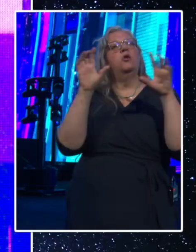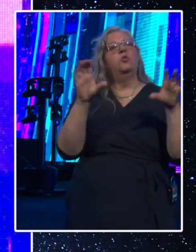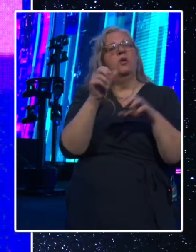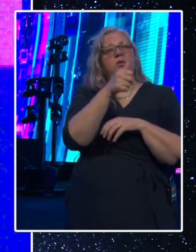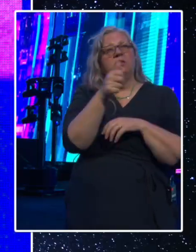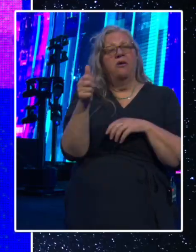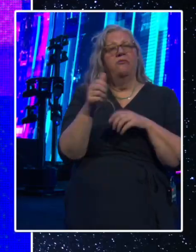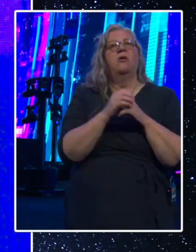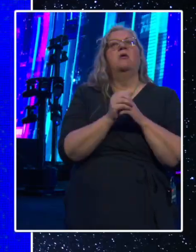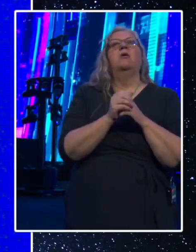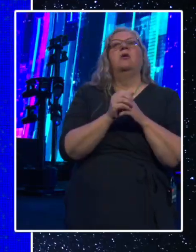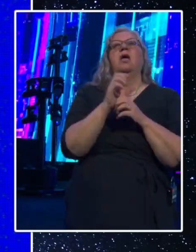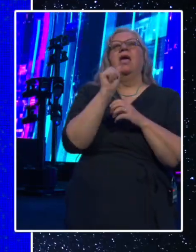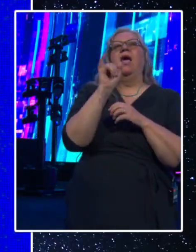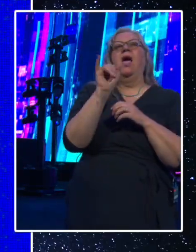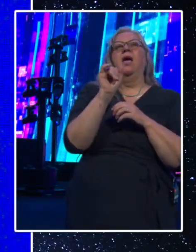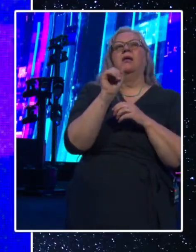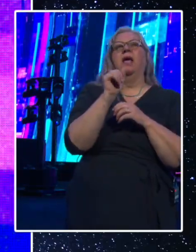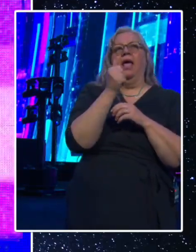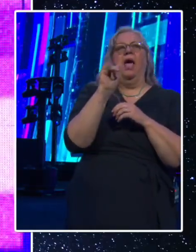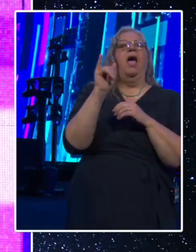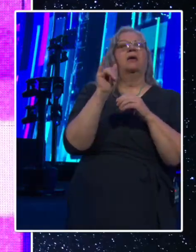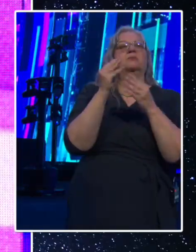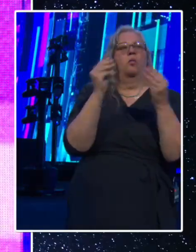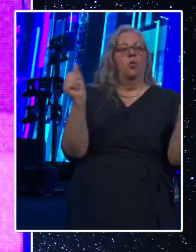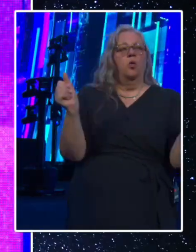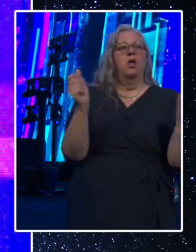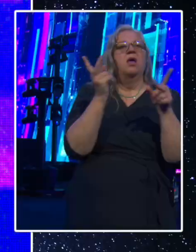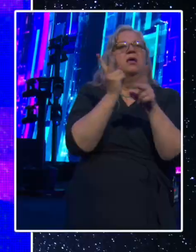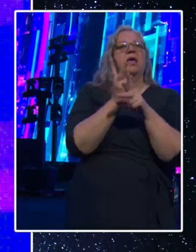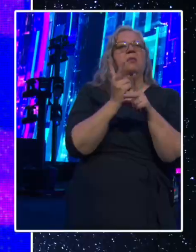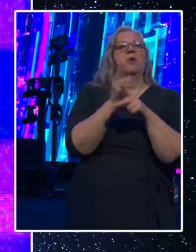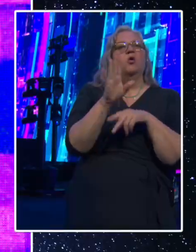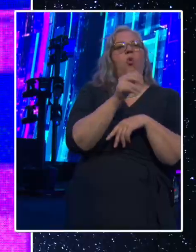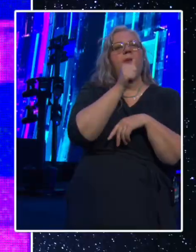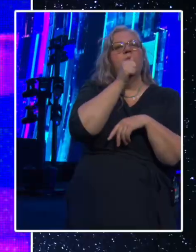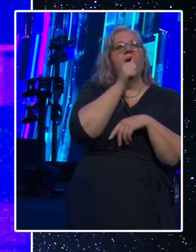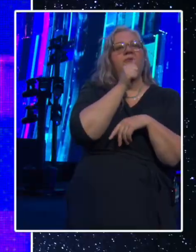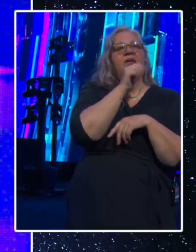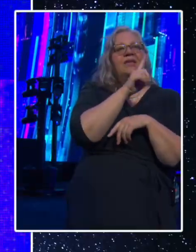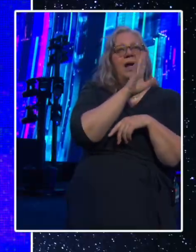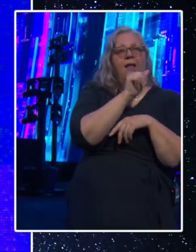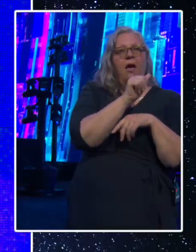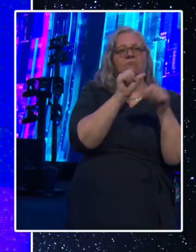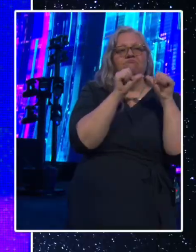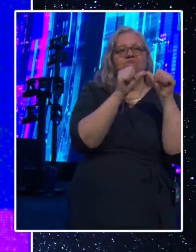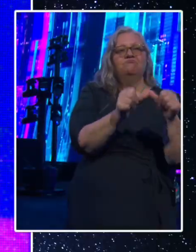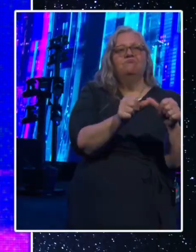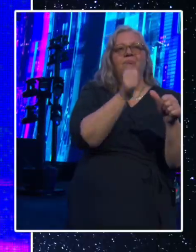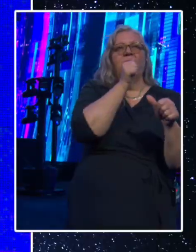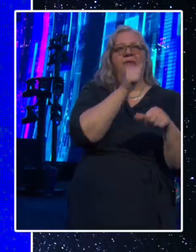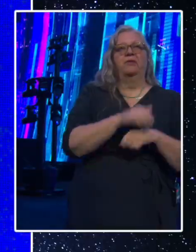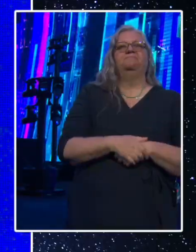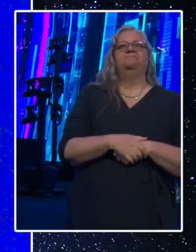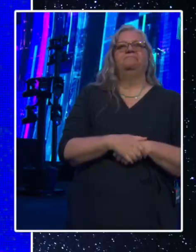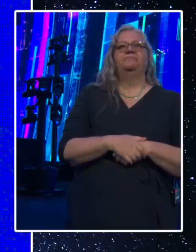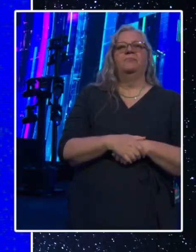or do-it-yourself or the do-it-yourself AI solutions while keeping your private data private.